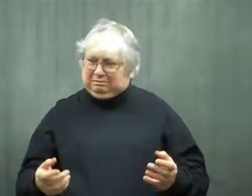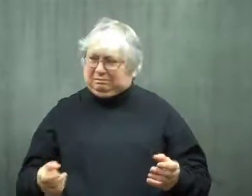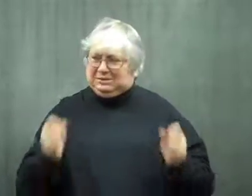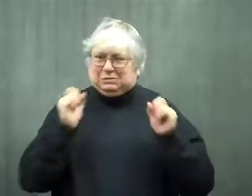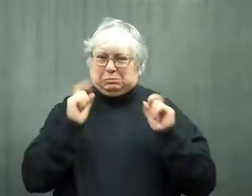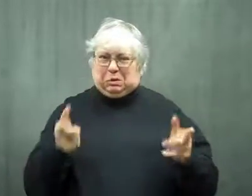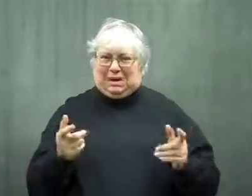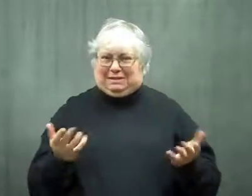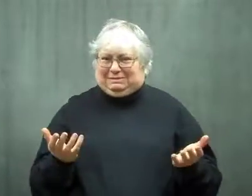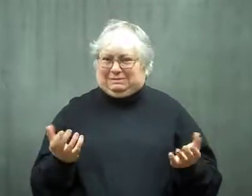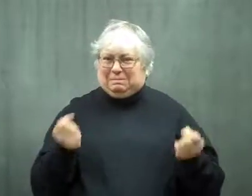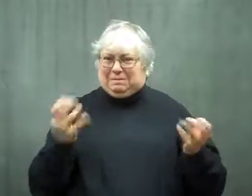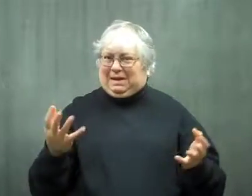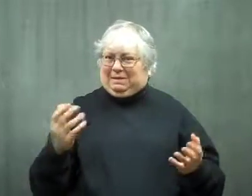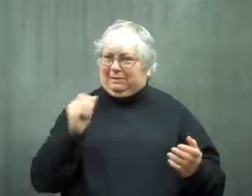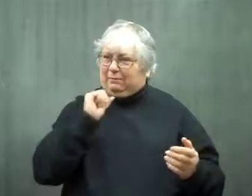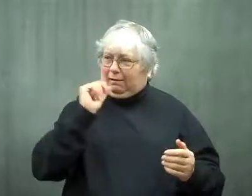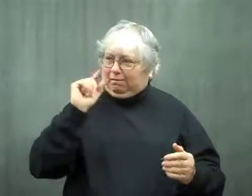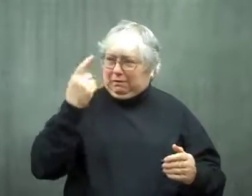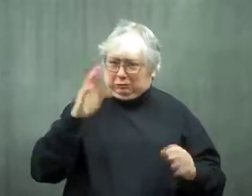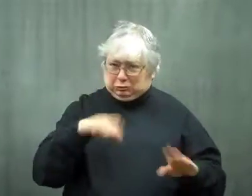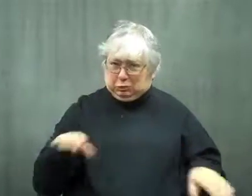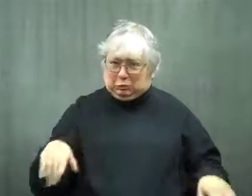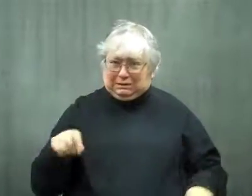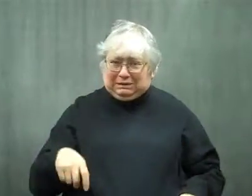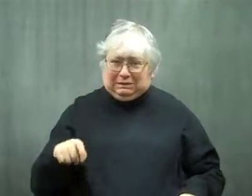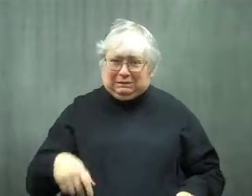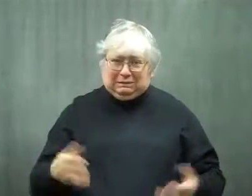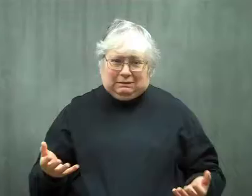That's surprising! Normally it's not thought that children need to be tested.